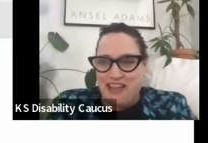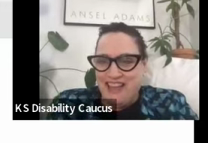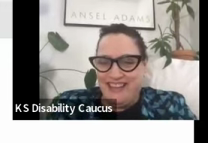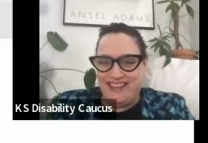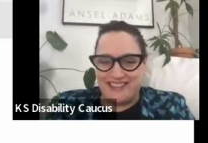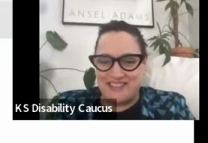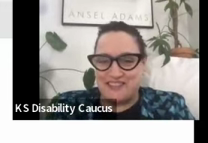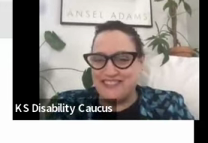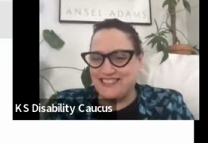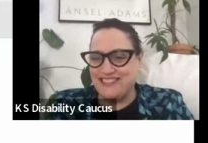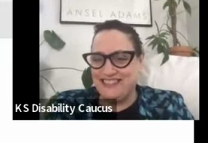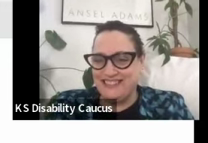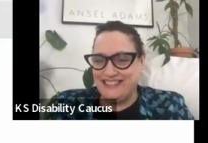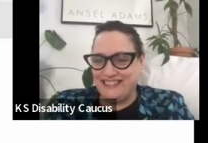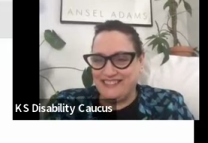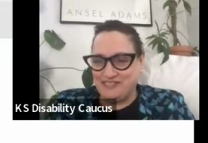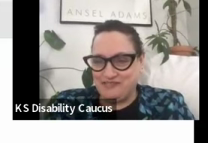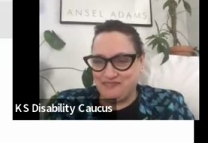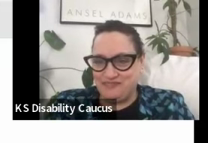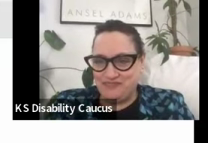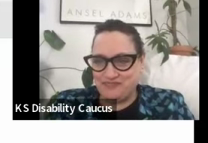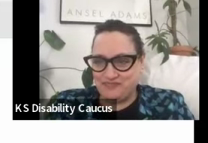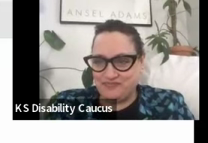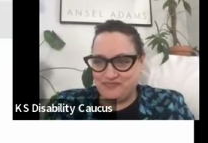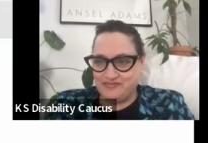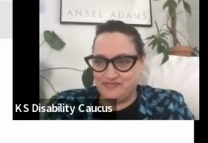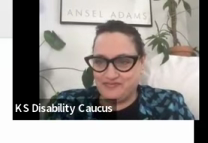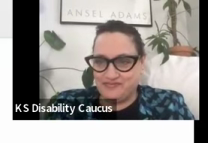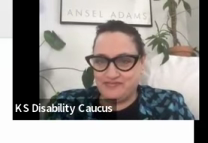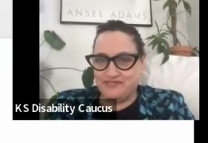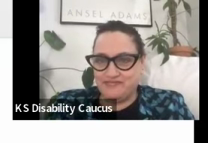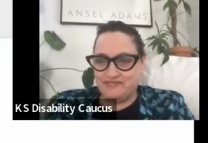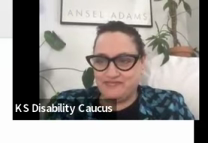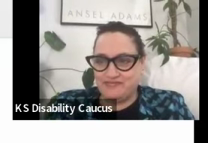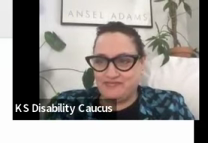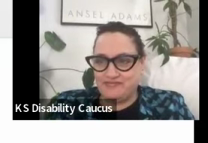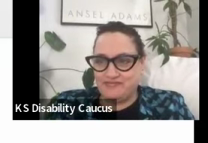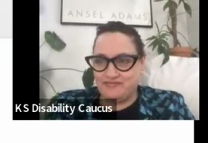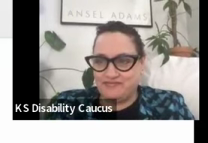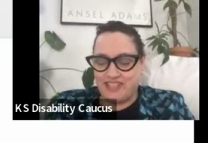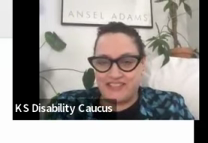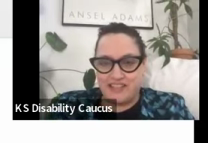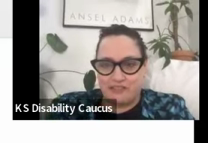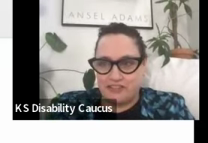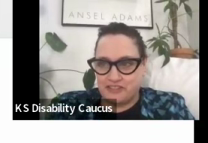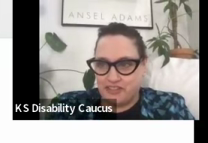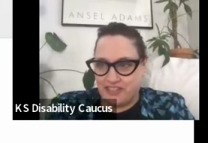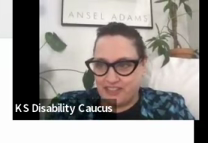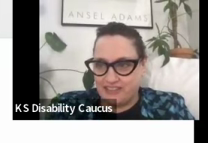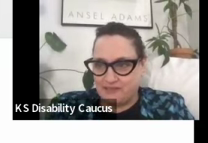We're going to give a couple minutes here I'm sorry we're starting late. I had technical issues with Zoom.